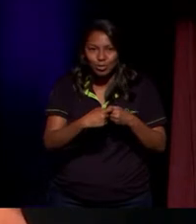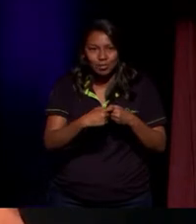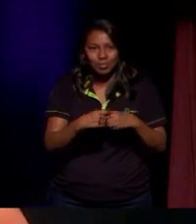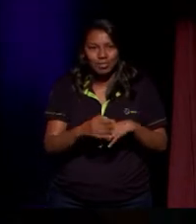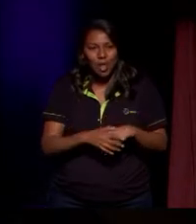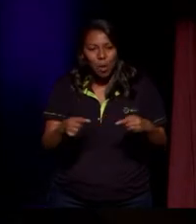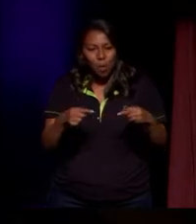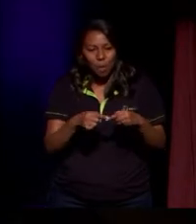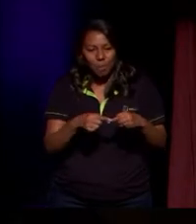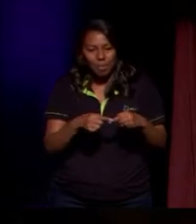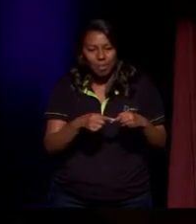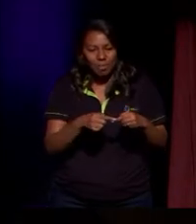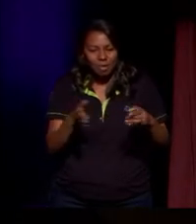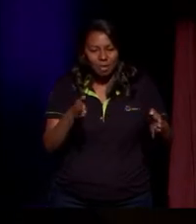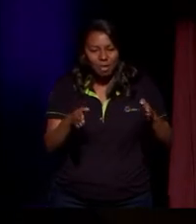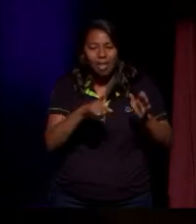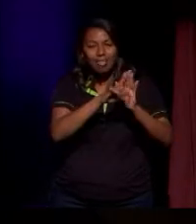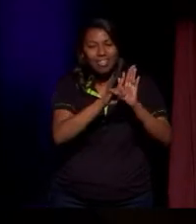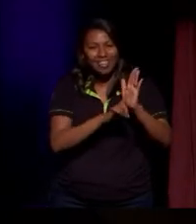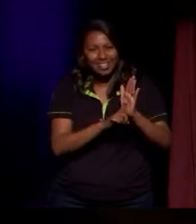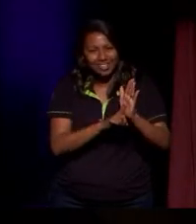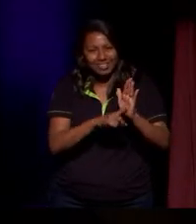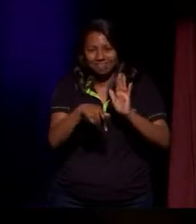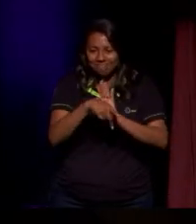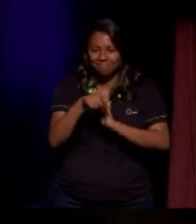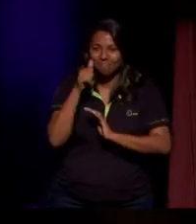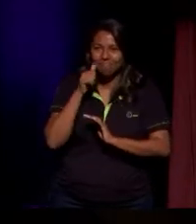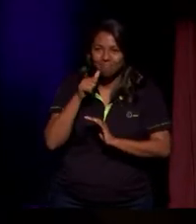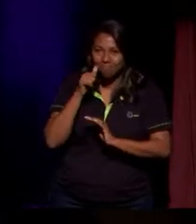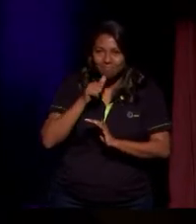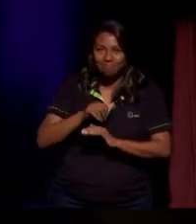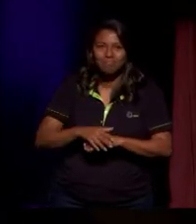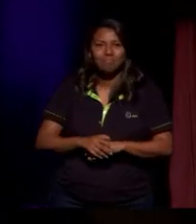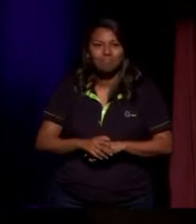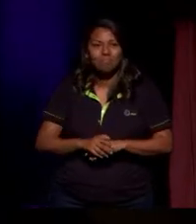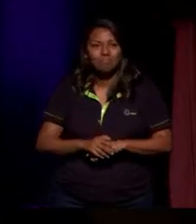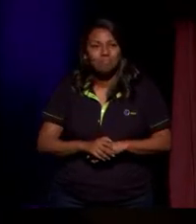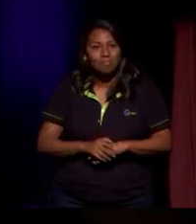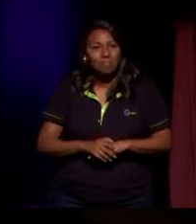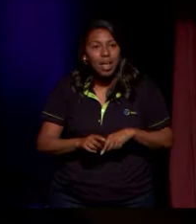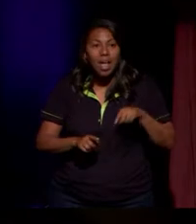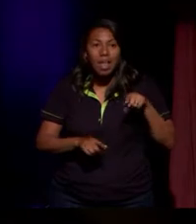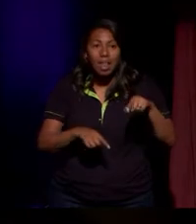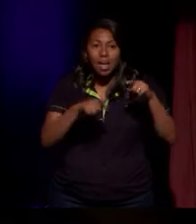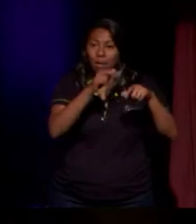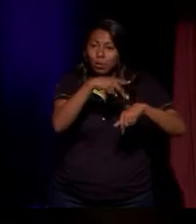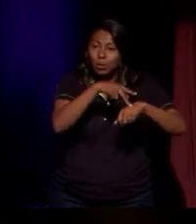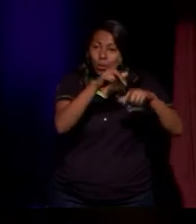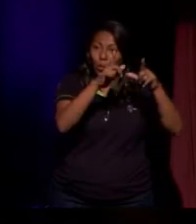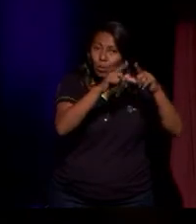and, from there, with the Constituent which is happening in Lebanon, Lebanon is forced by the UN,